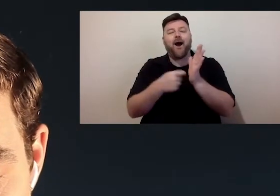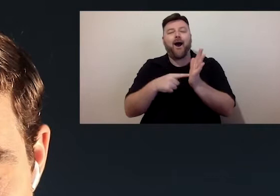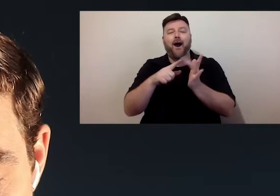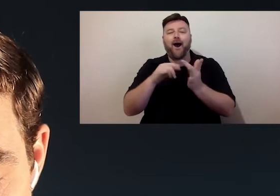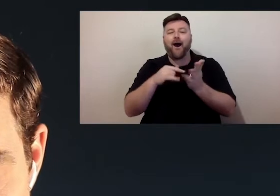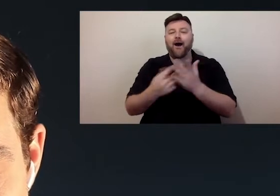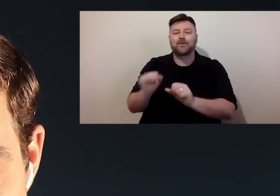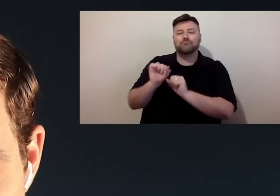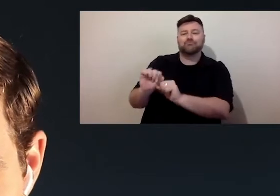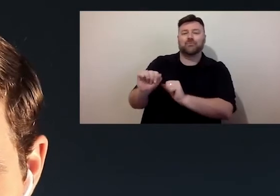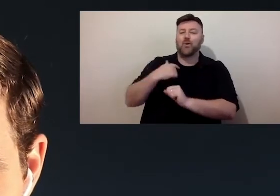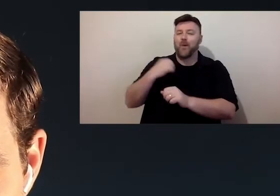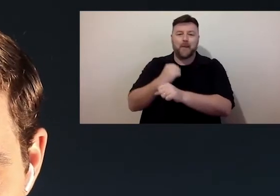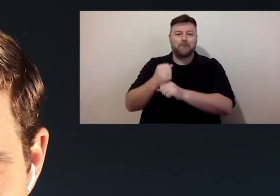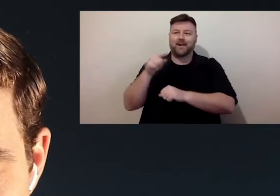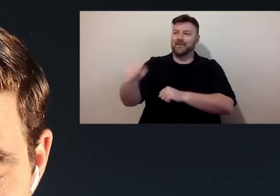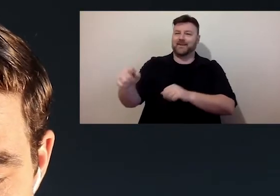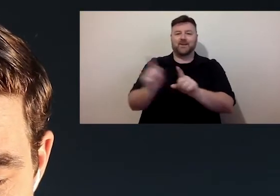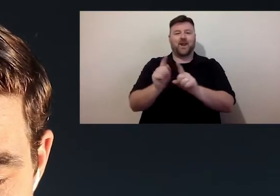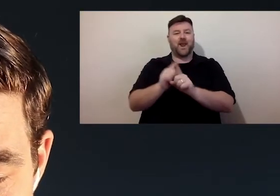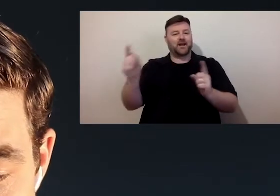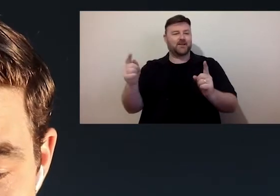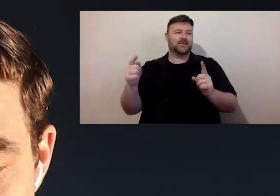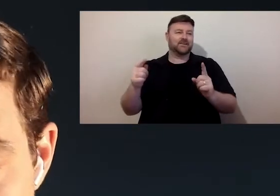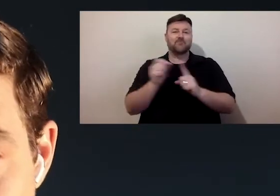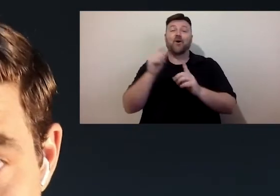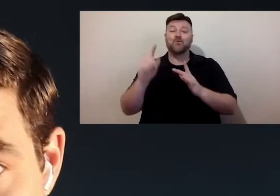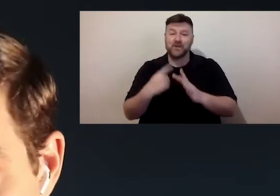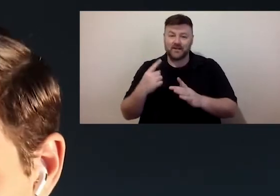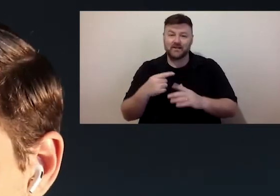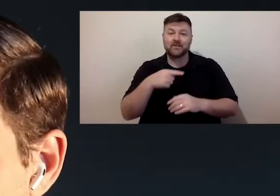this, after a residency that was supported by Dirty Feet in here - a